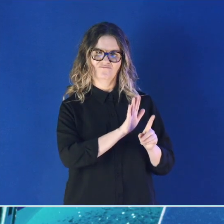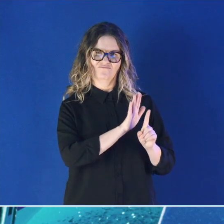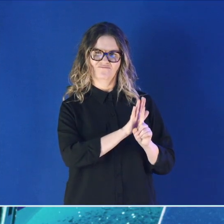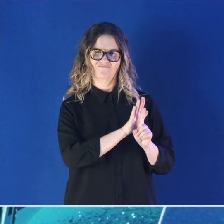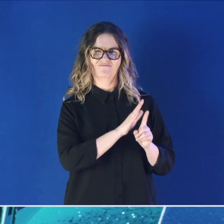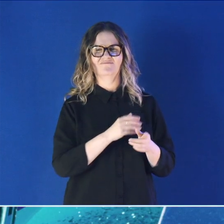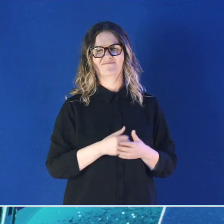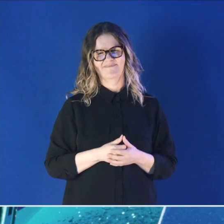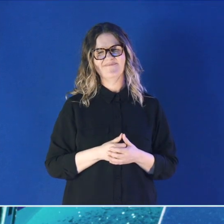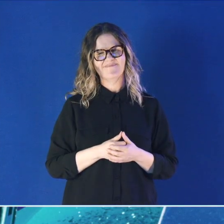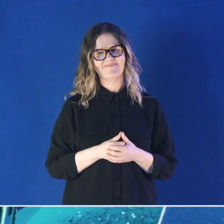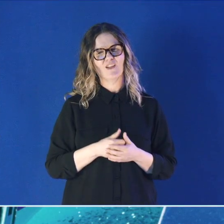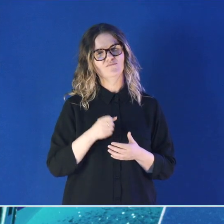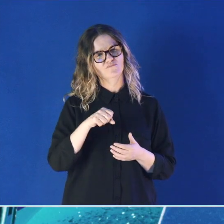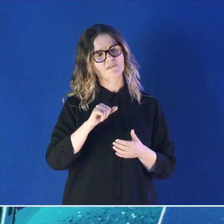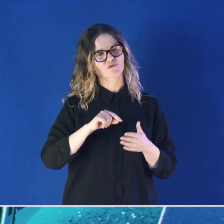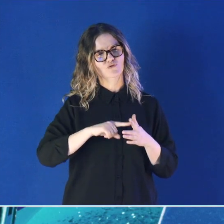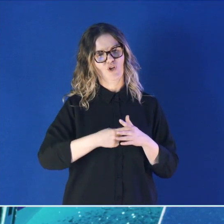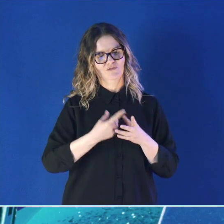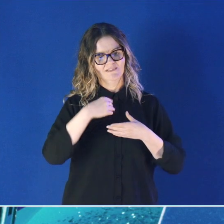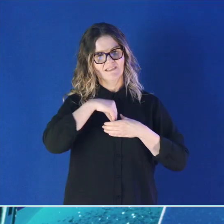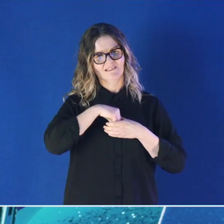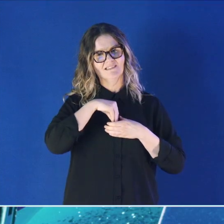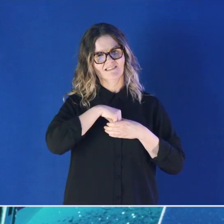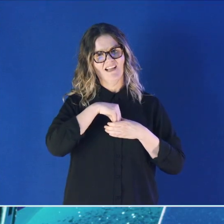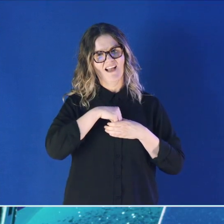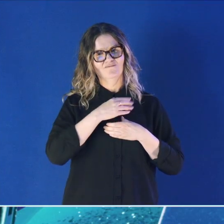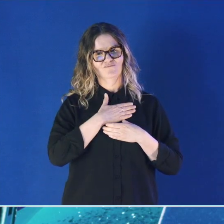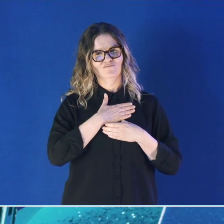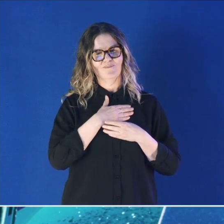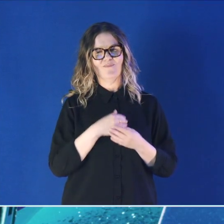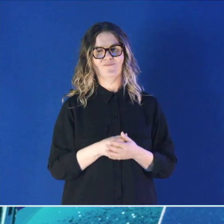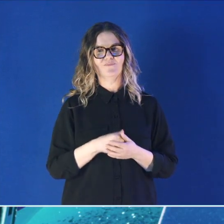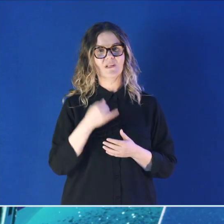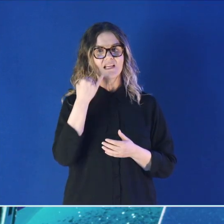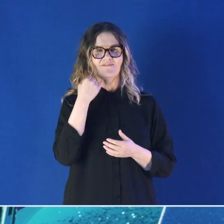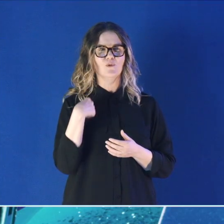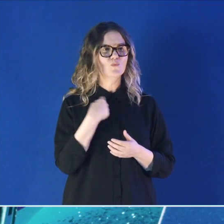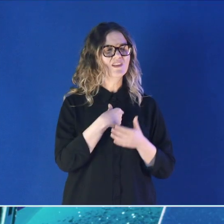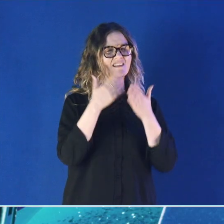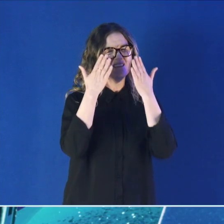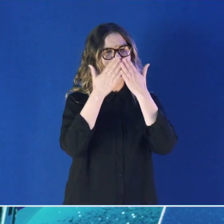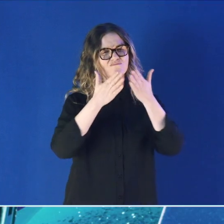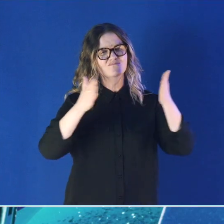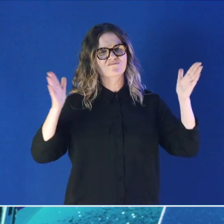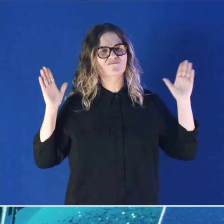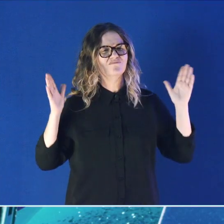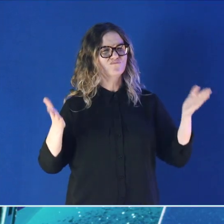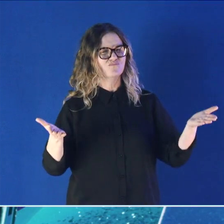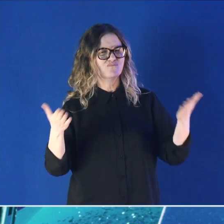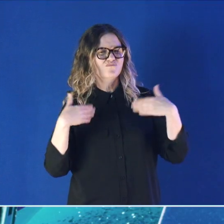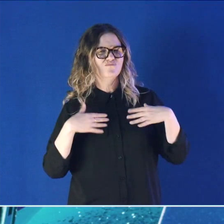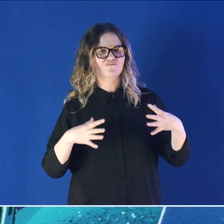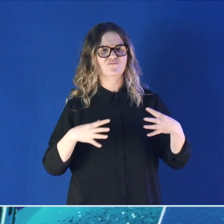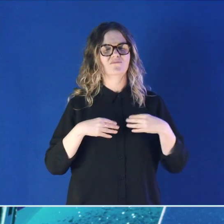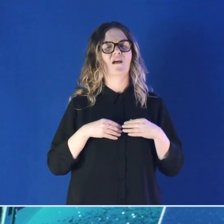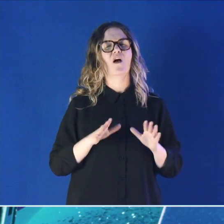And if you can accept and be open, you can do so much and the world would be such a better place.